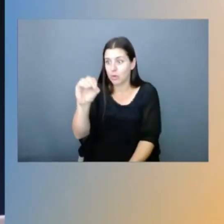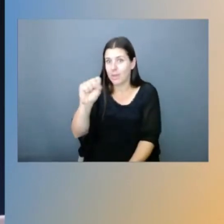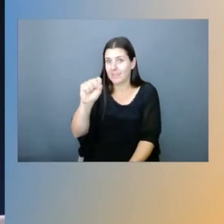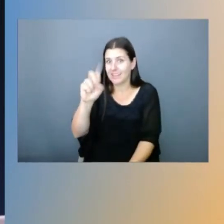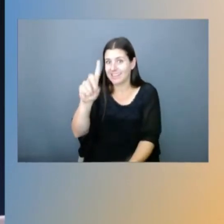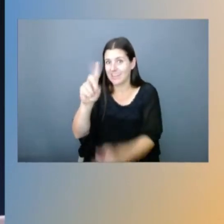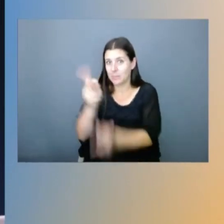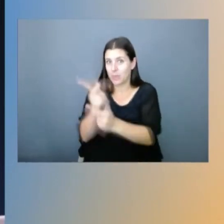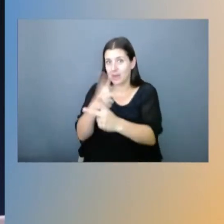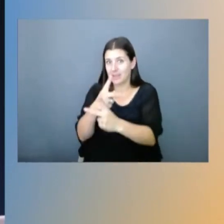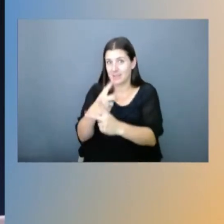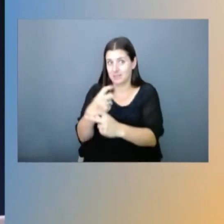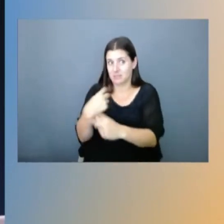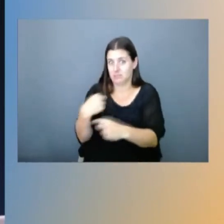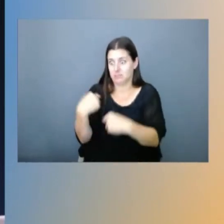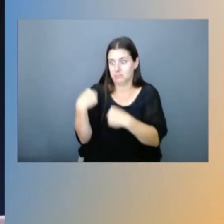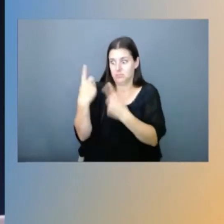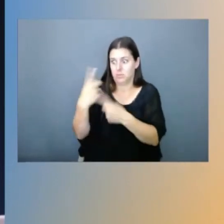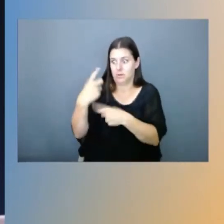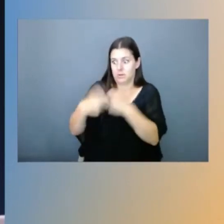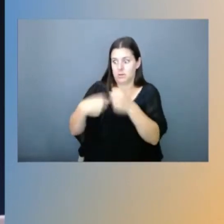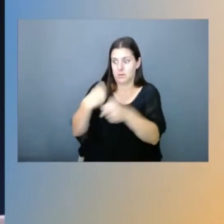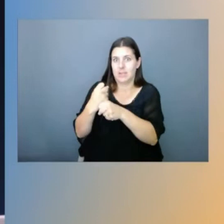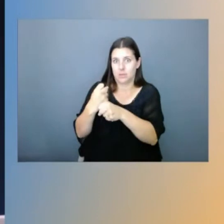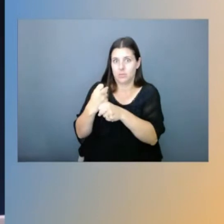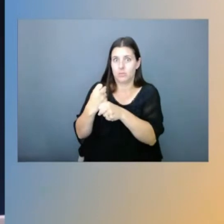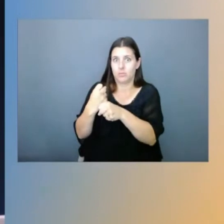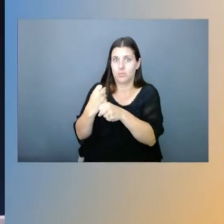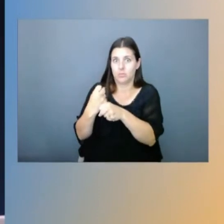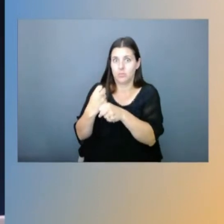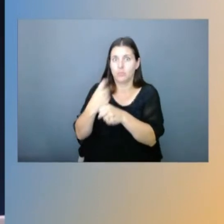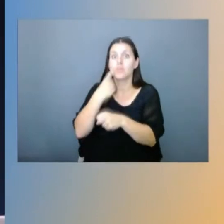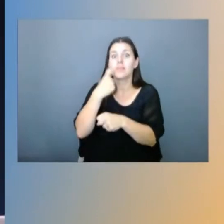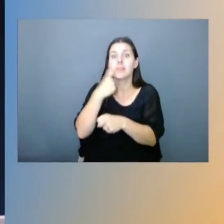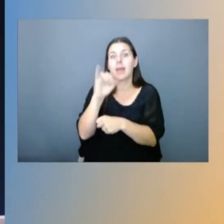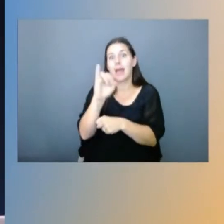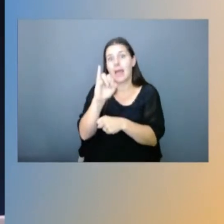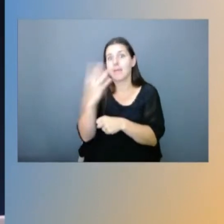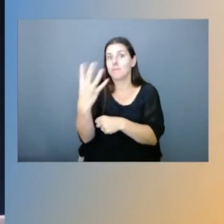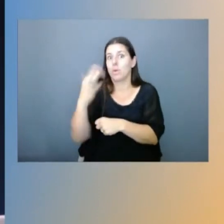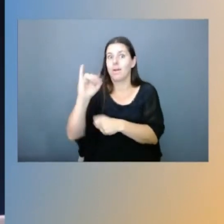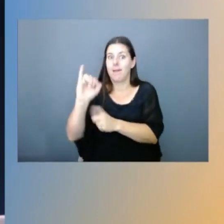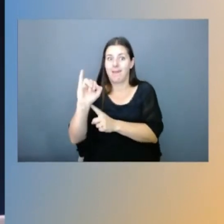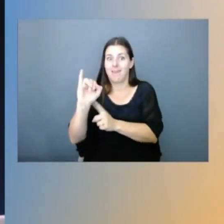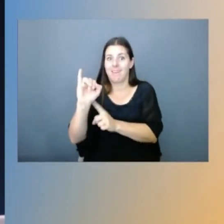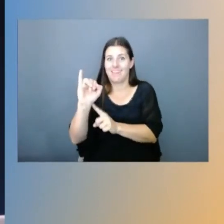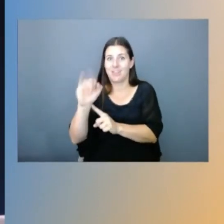We most recently introduced I4i, which is the follow up, as you mentioned, to I3,